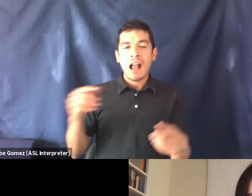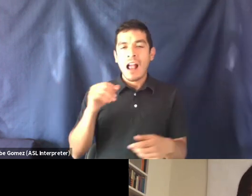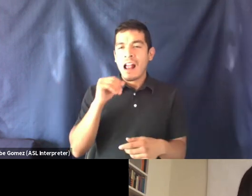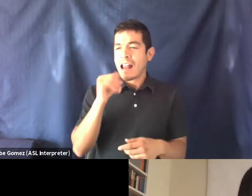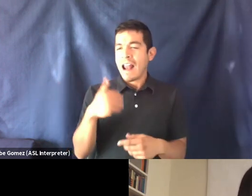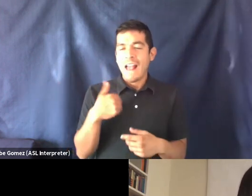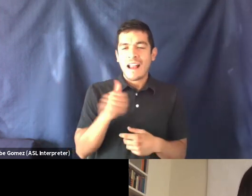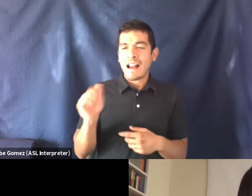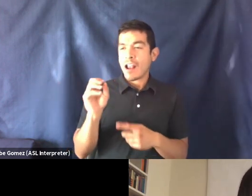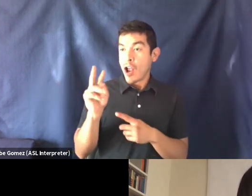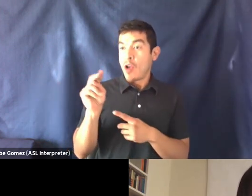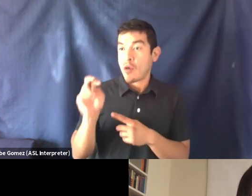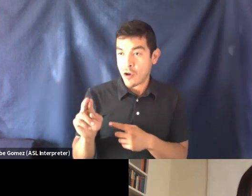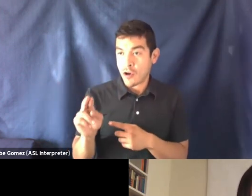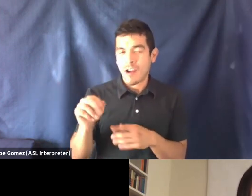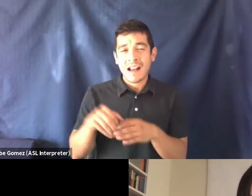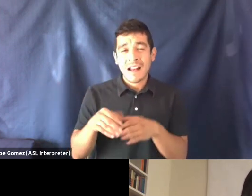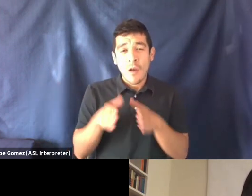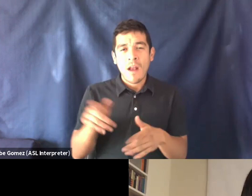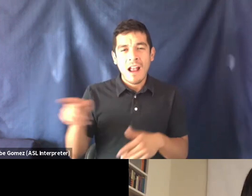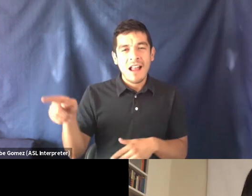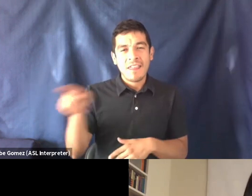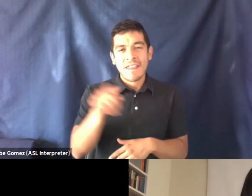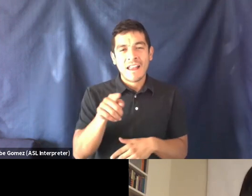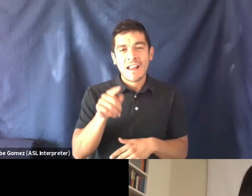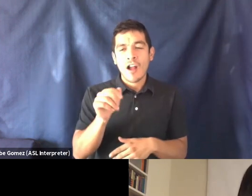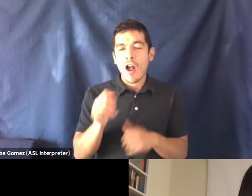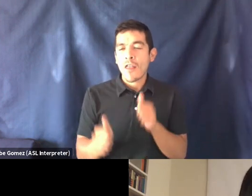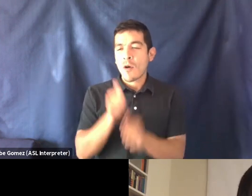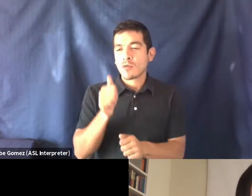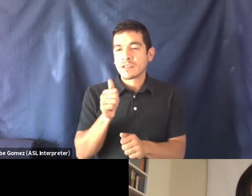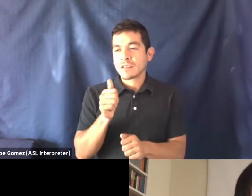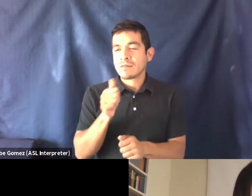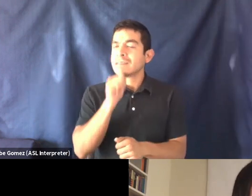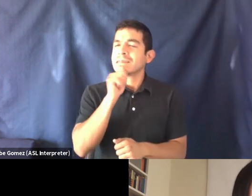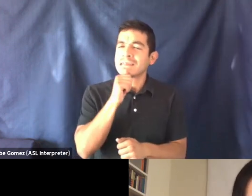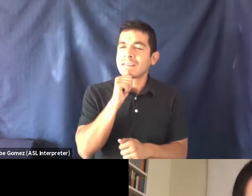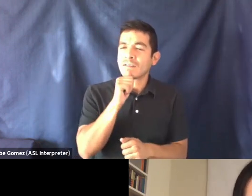they're the most vulnerable sort of populations that can exist in a urban framework.